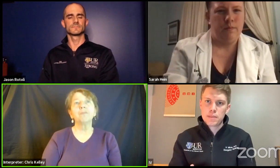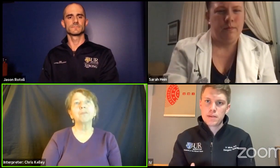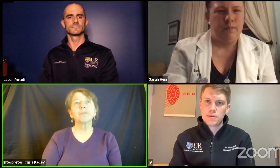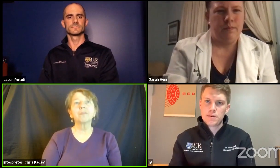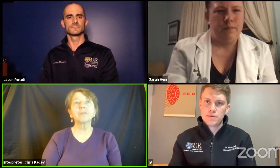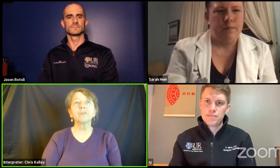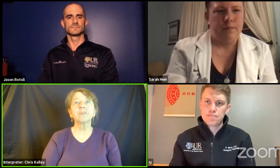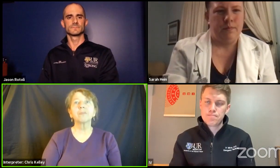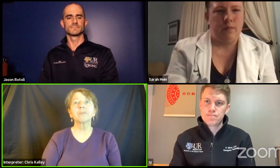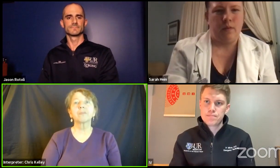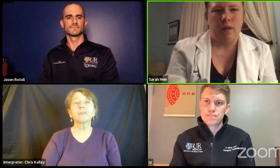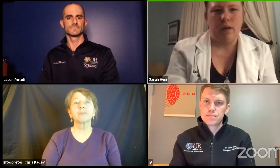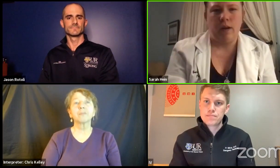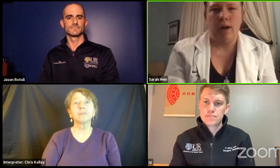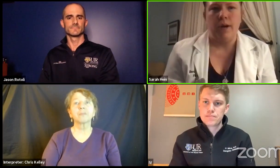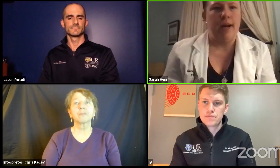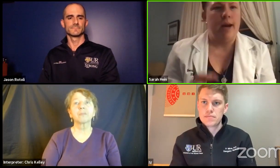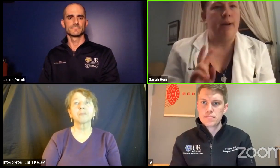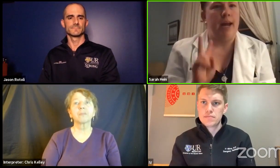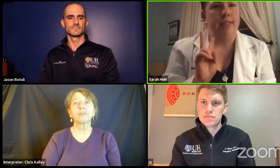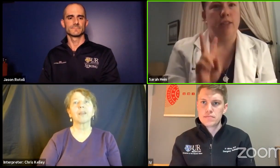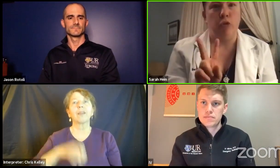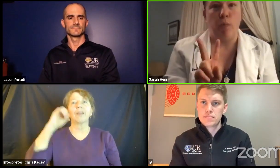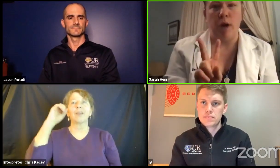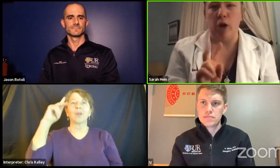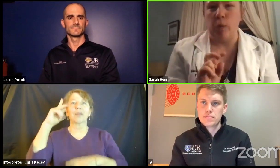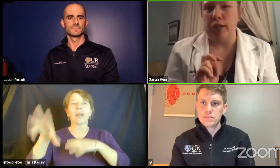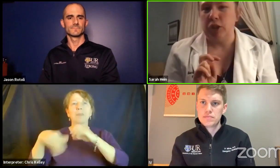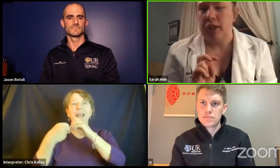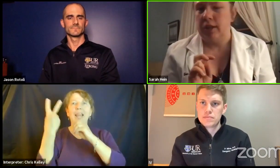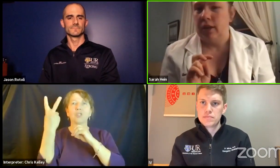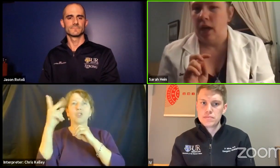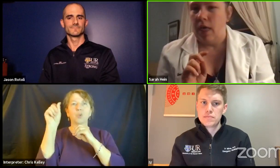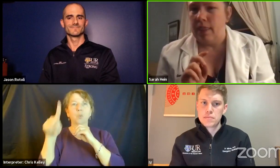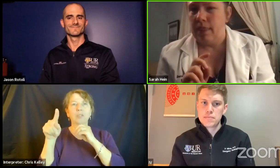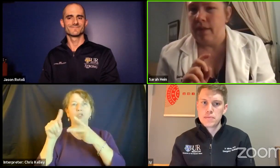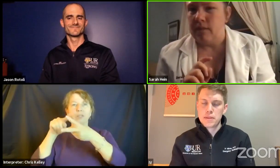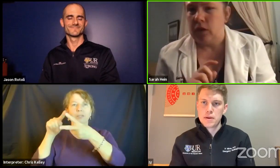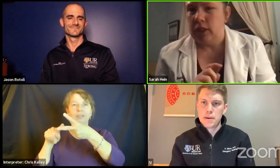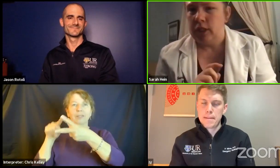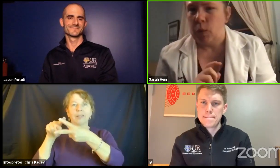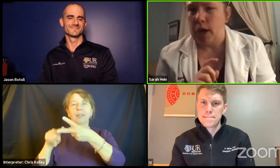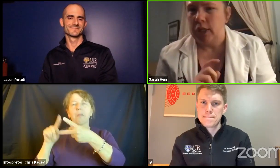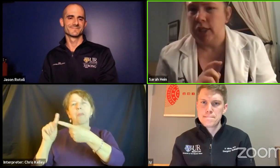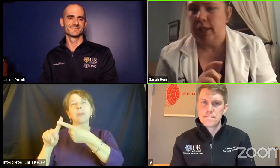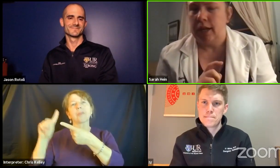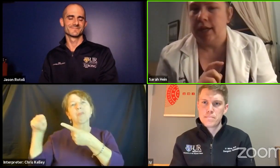healthcare worker. But sometimes it's very difficult for that person who is